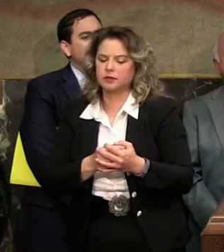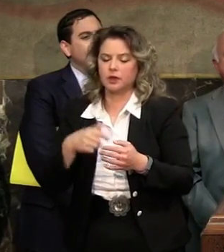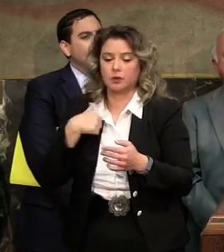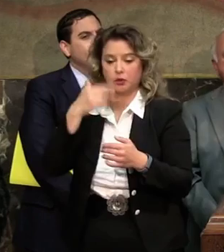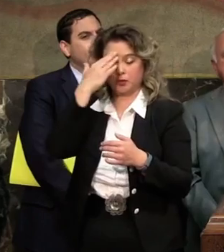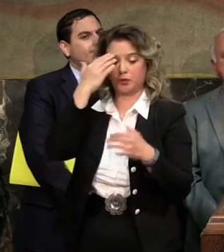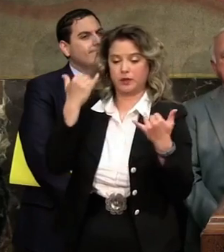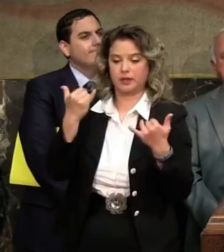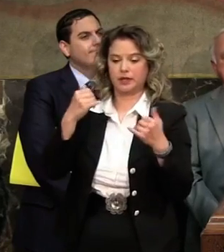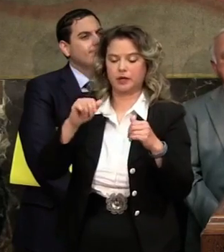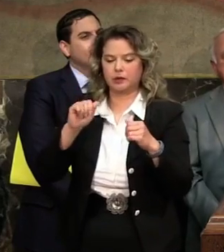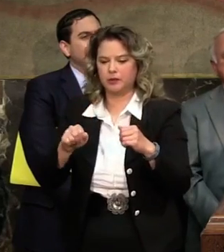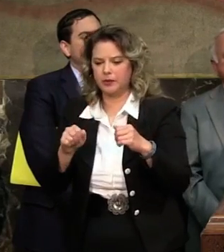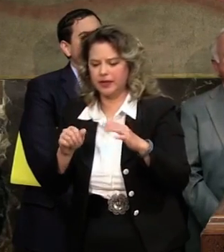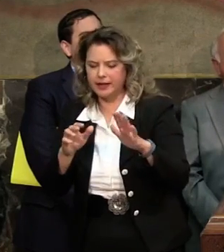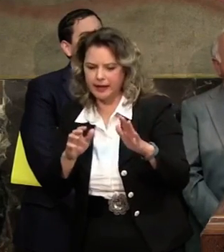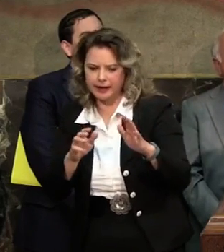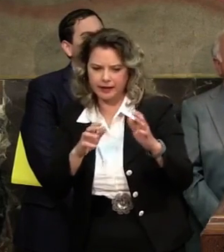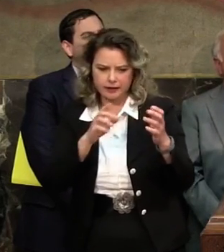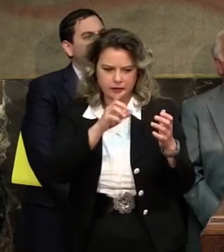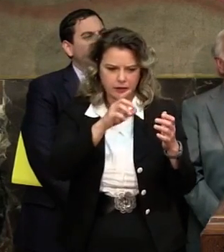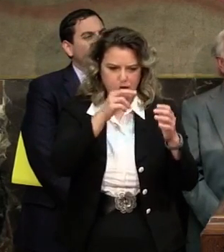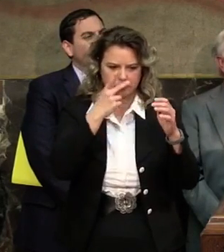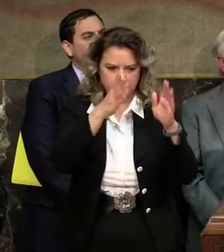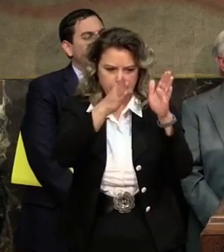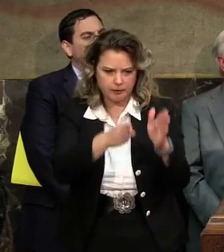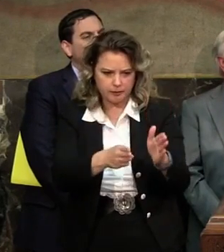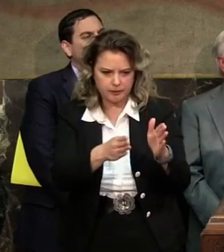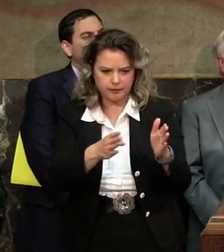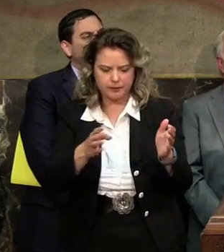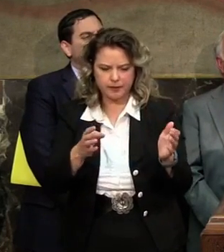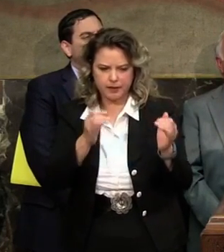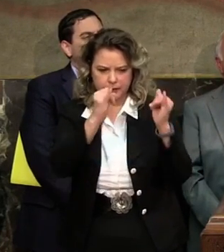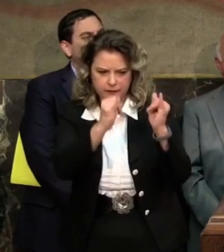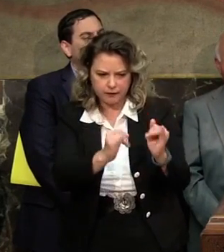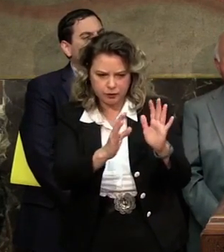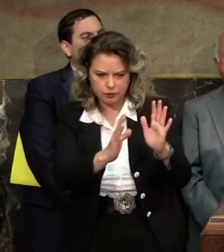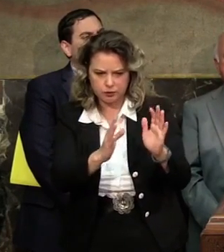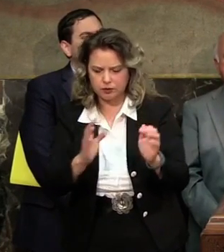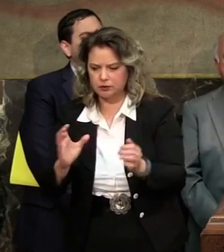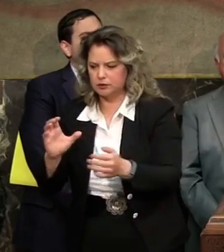intervention strategies in case management we know that we can use the resources within the criminal justice